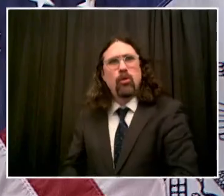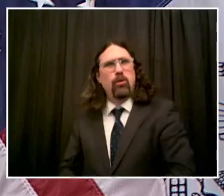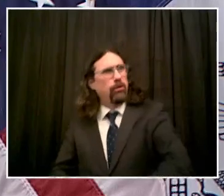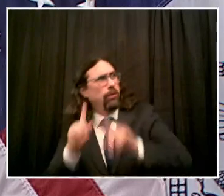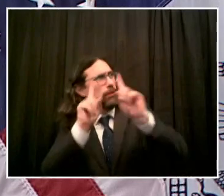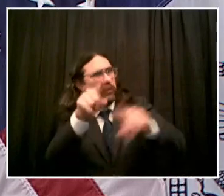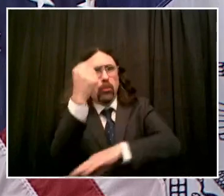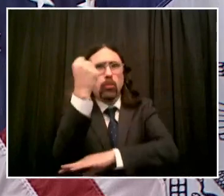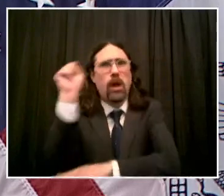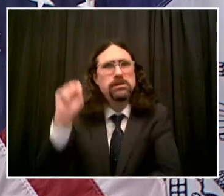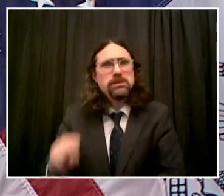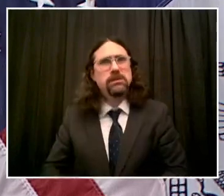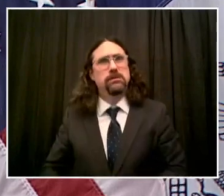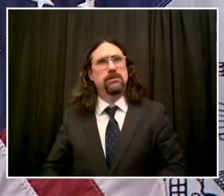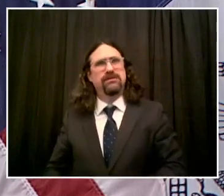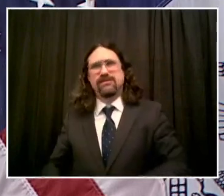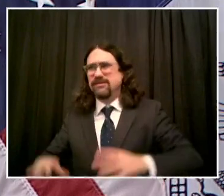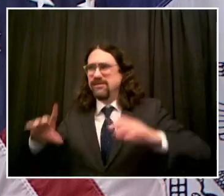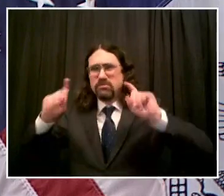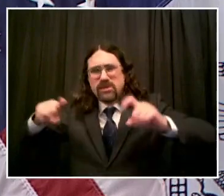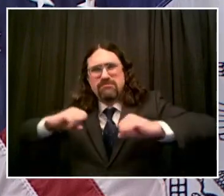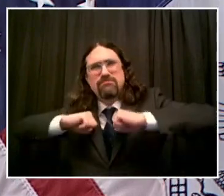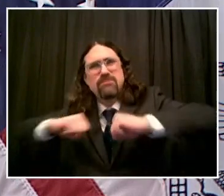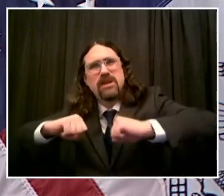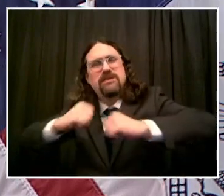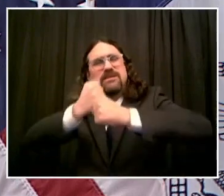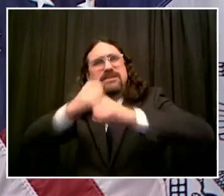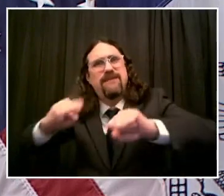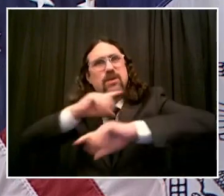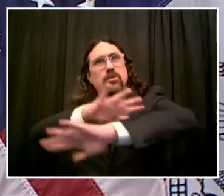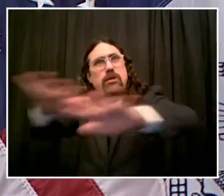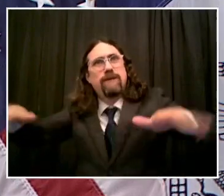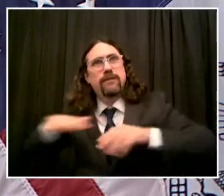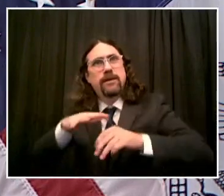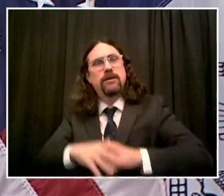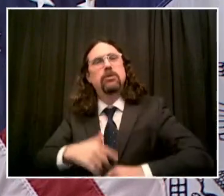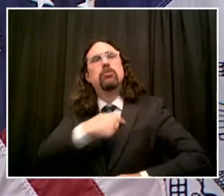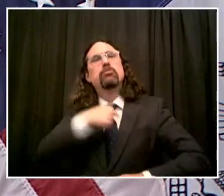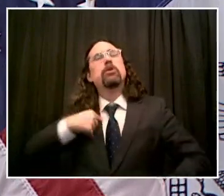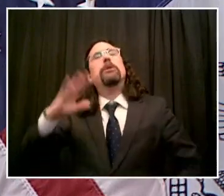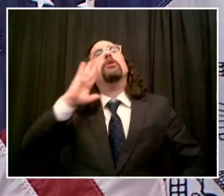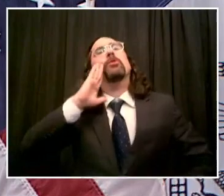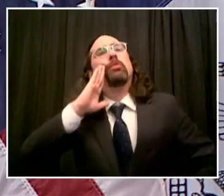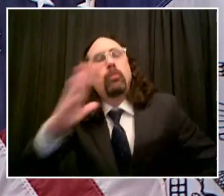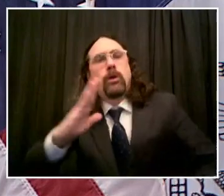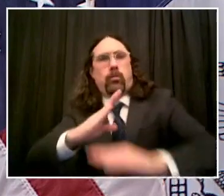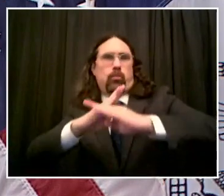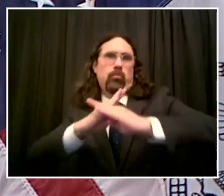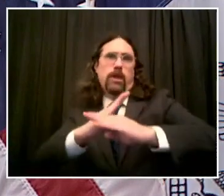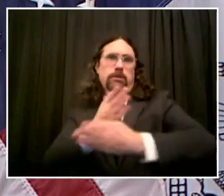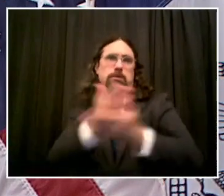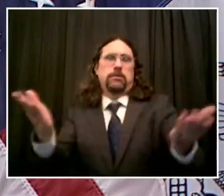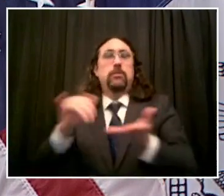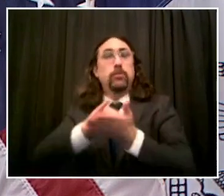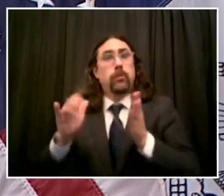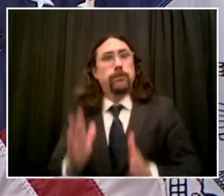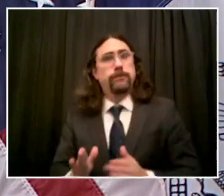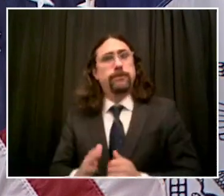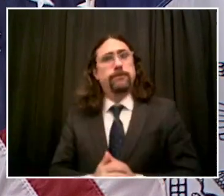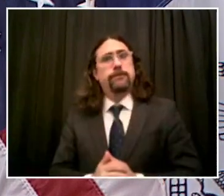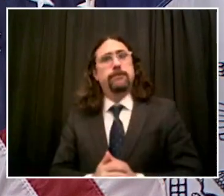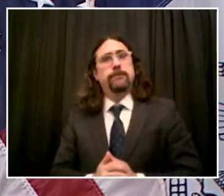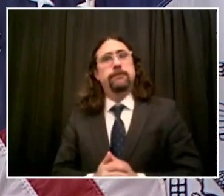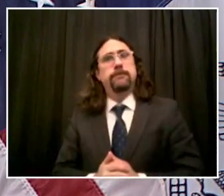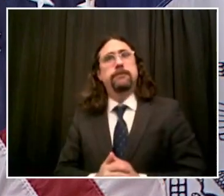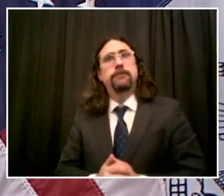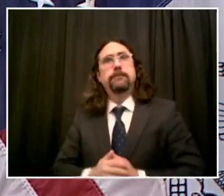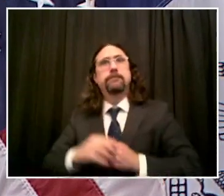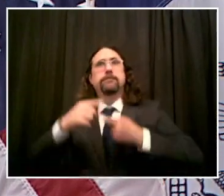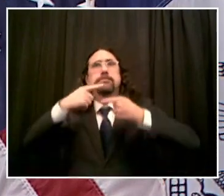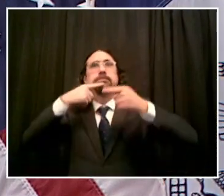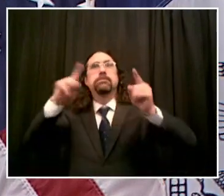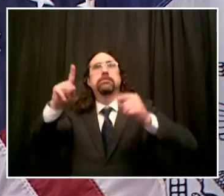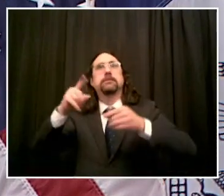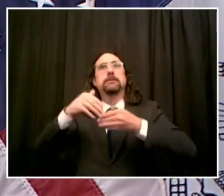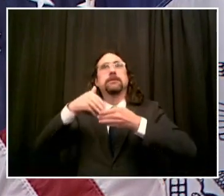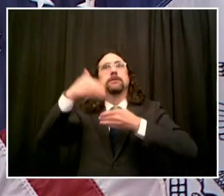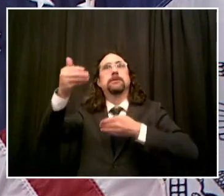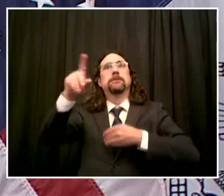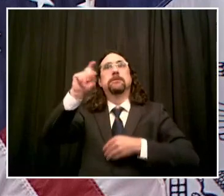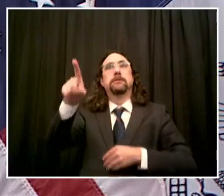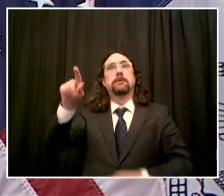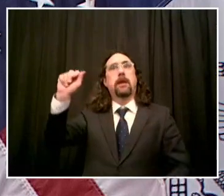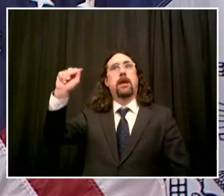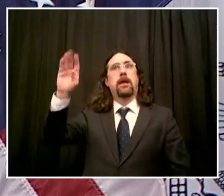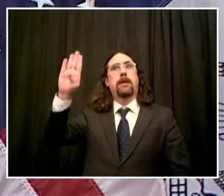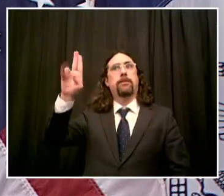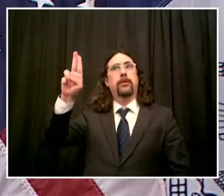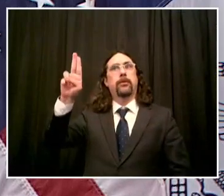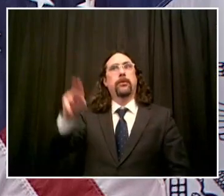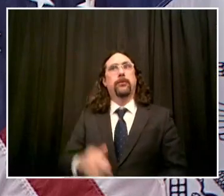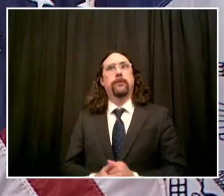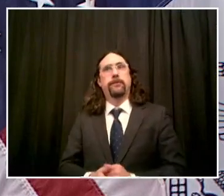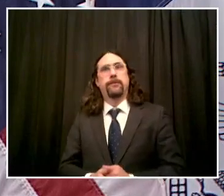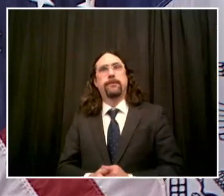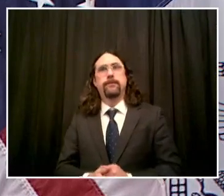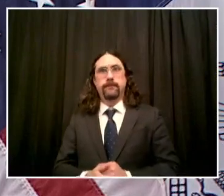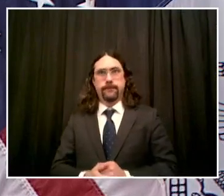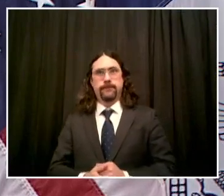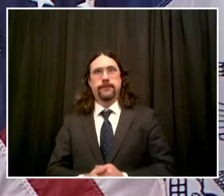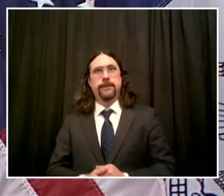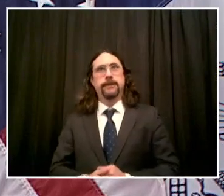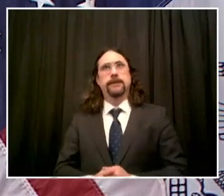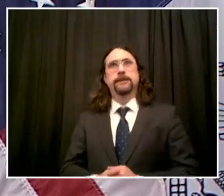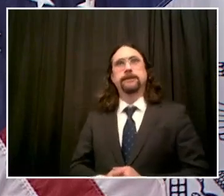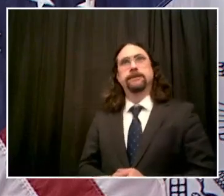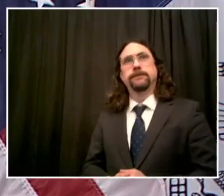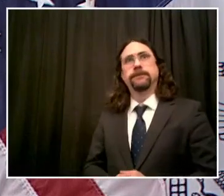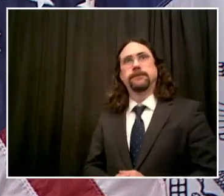I'M EAGER TO HEAR THAT.